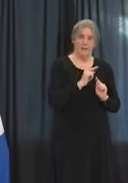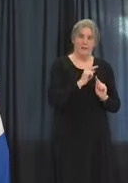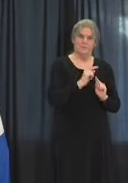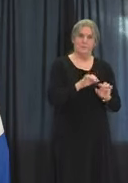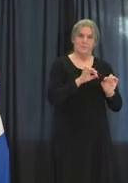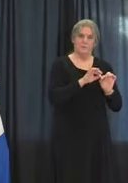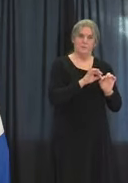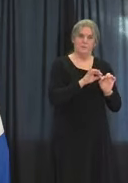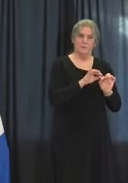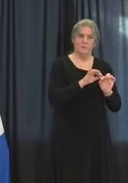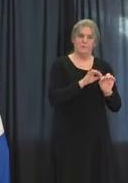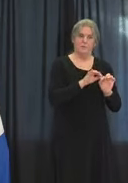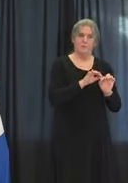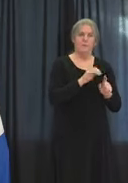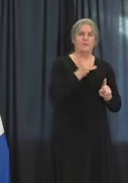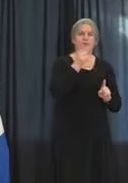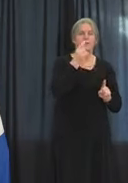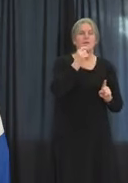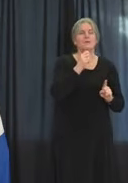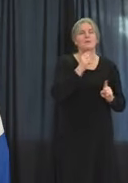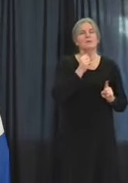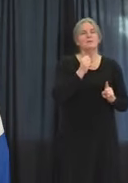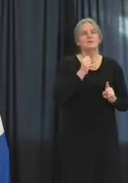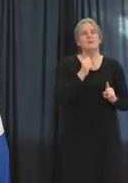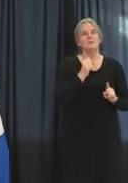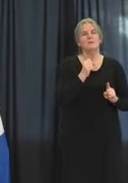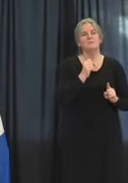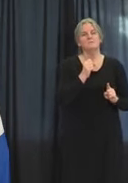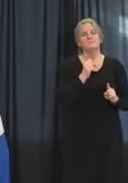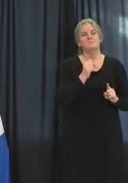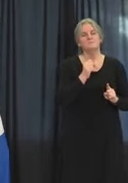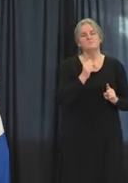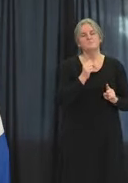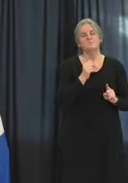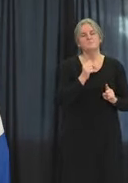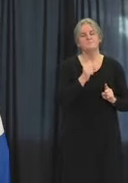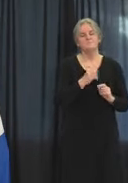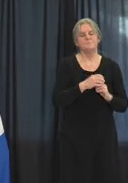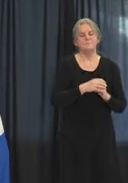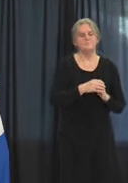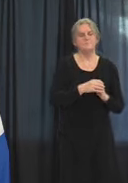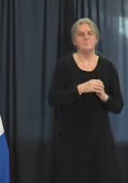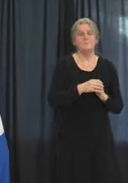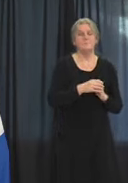less and less significant.